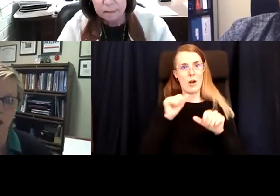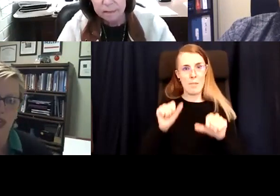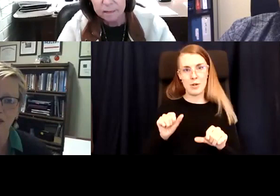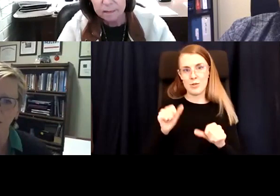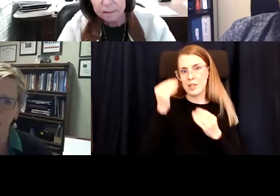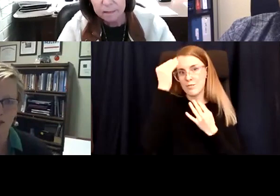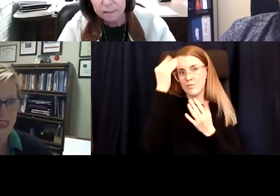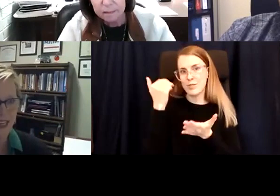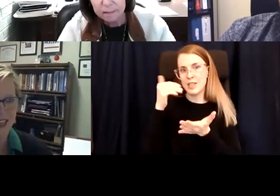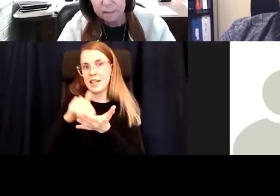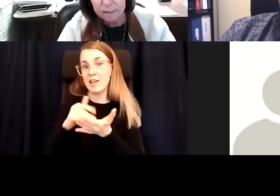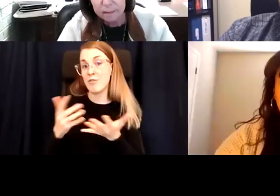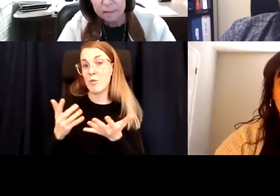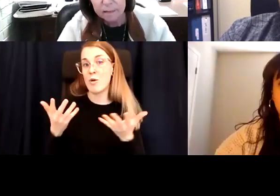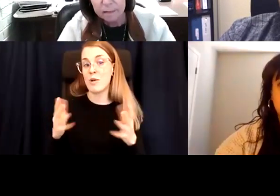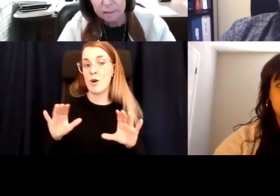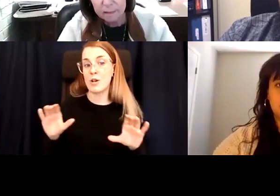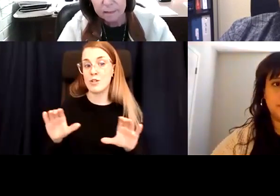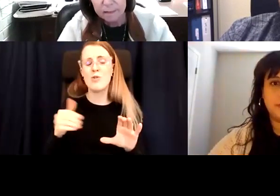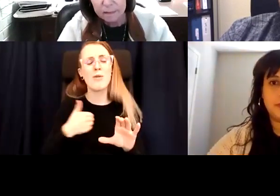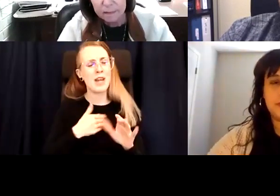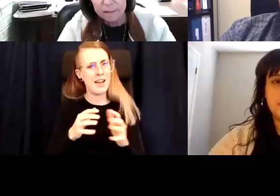and we have a lot of data in our system already.